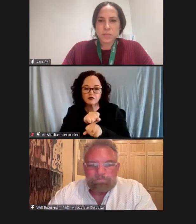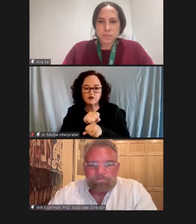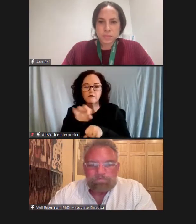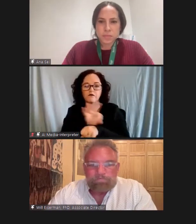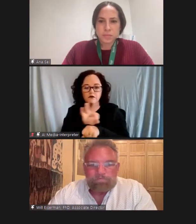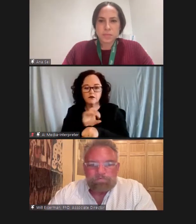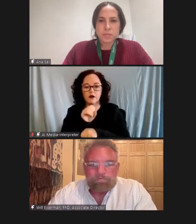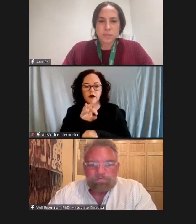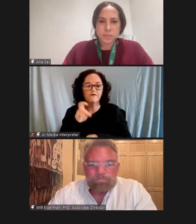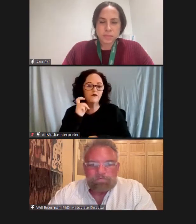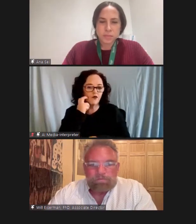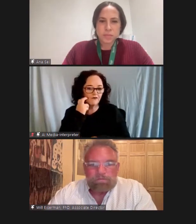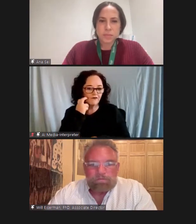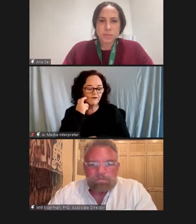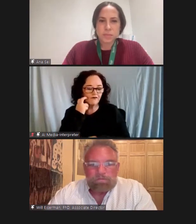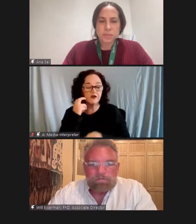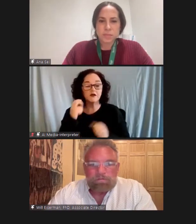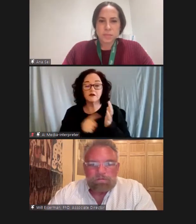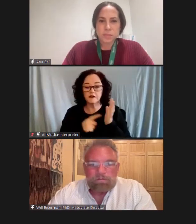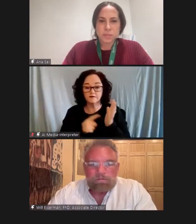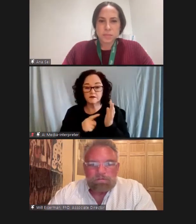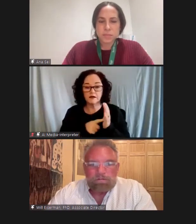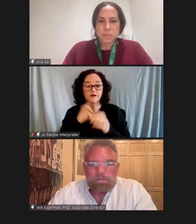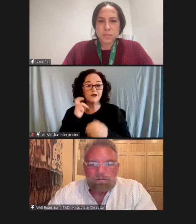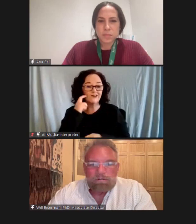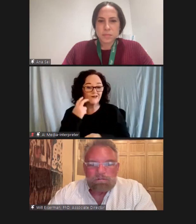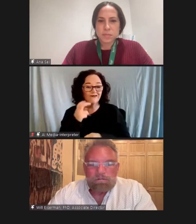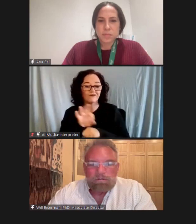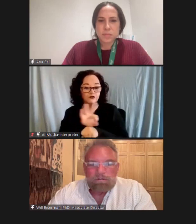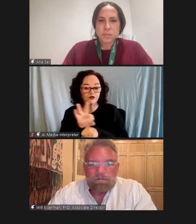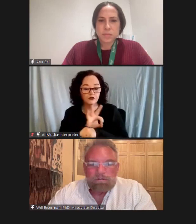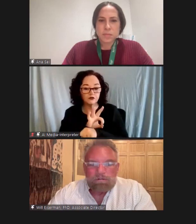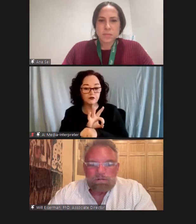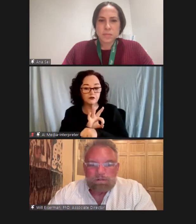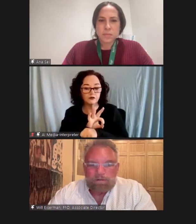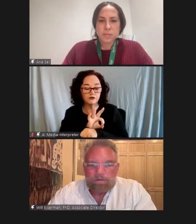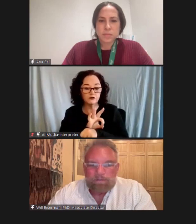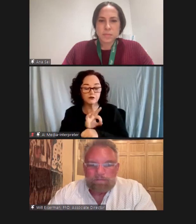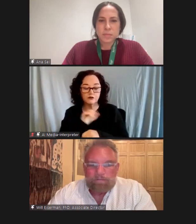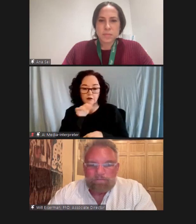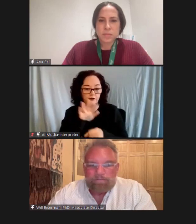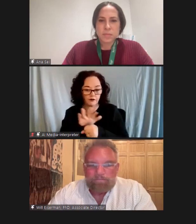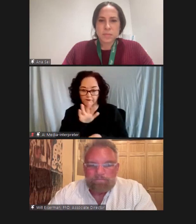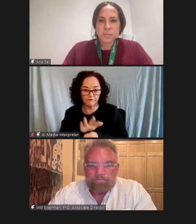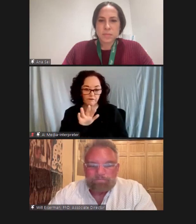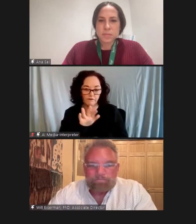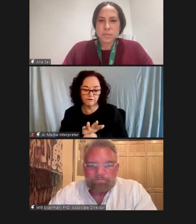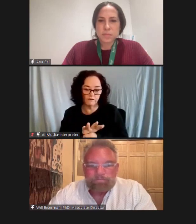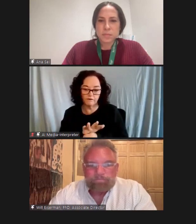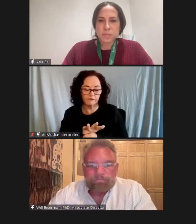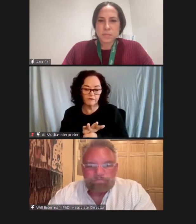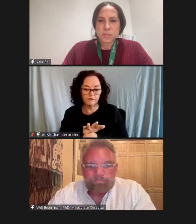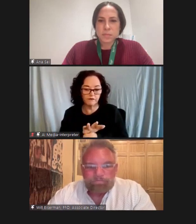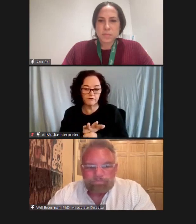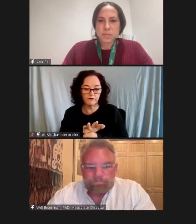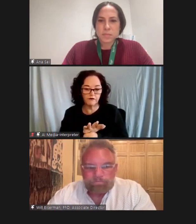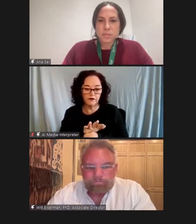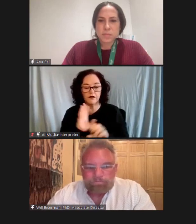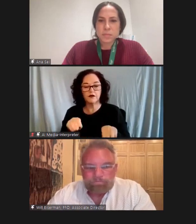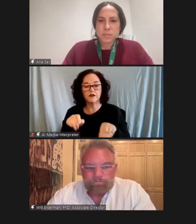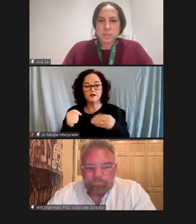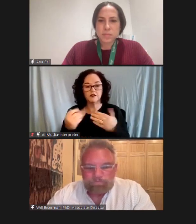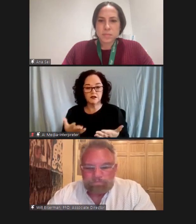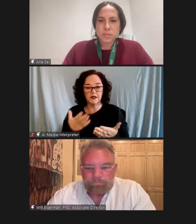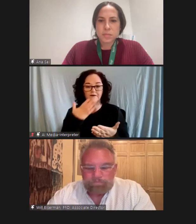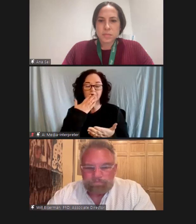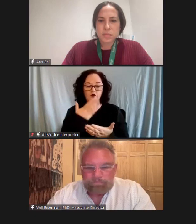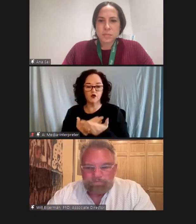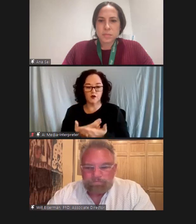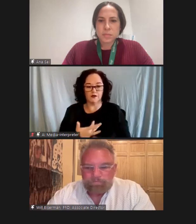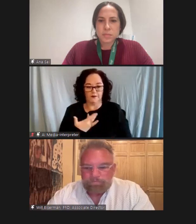nerve the function there isn't enough to